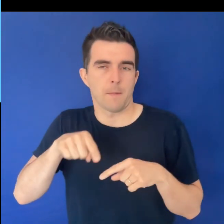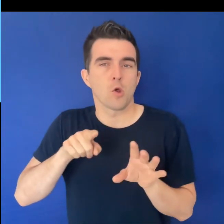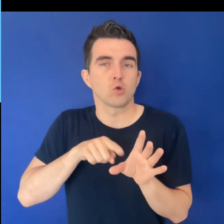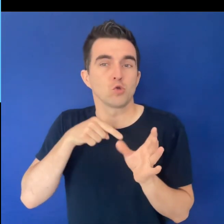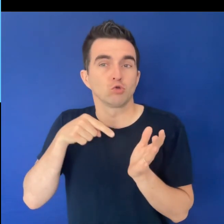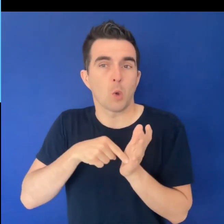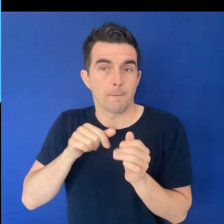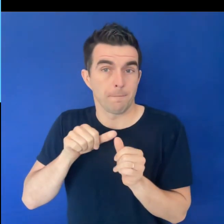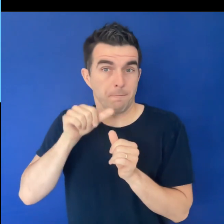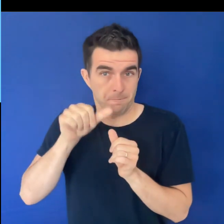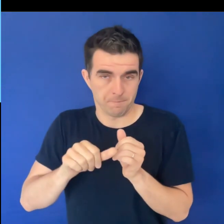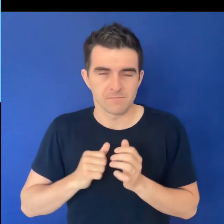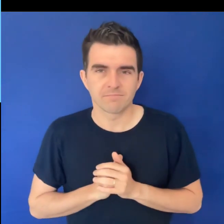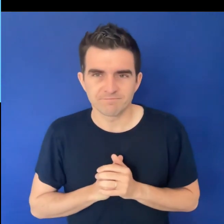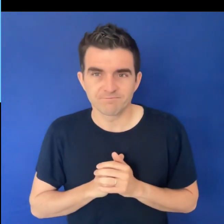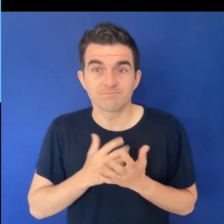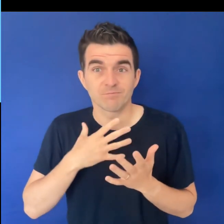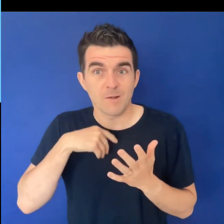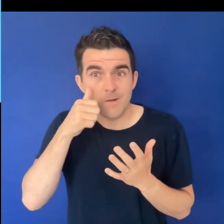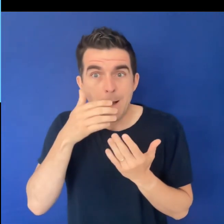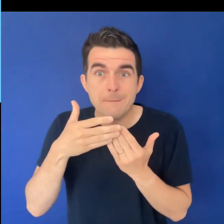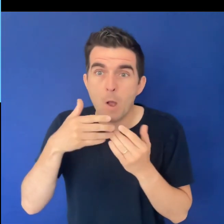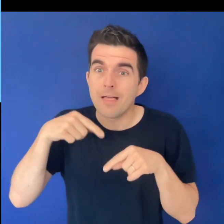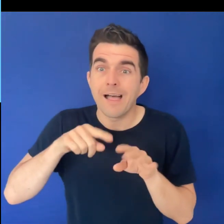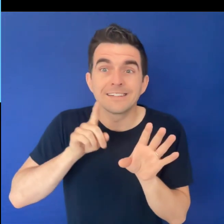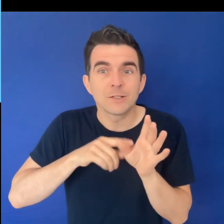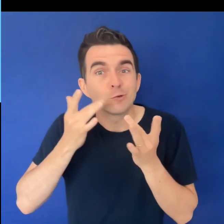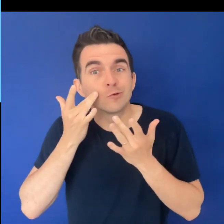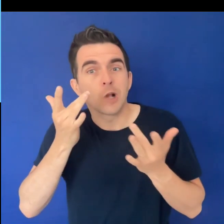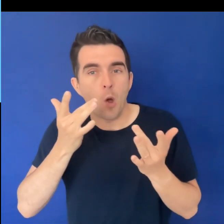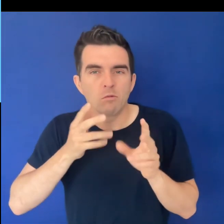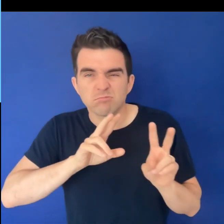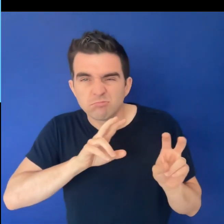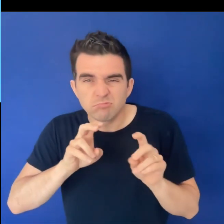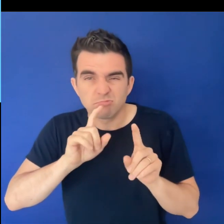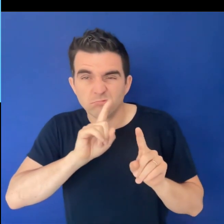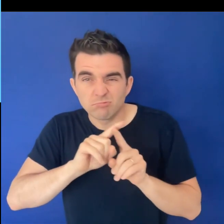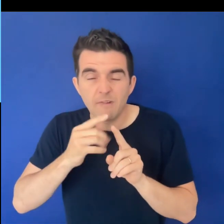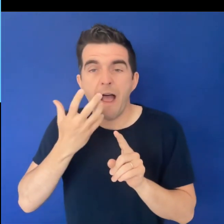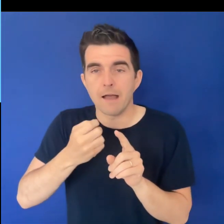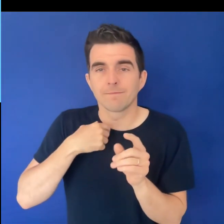If you’d like to find most of this year’s showcase titles in a single place, we have a Steam Sale